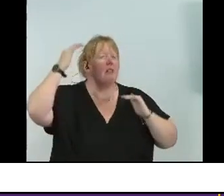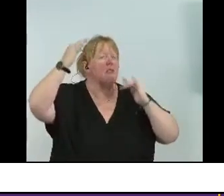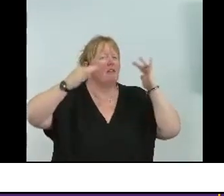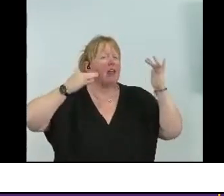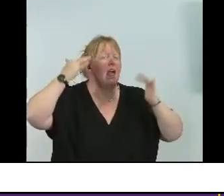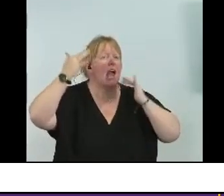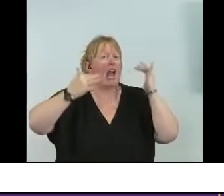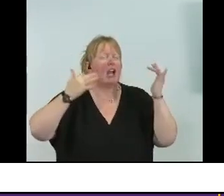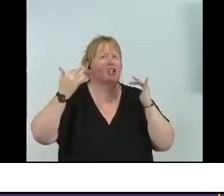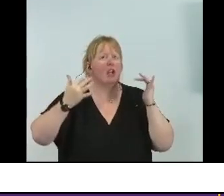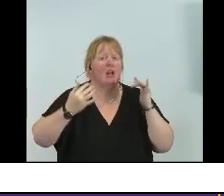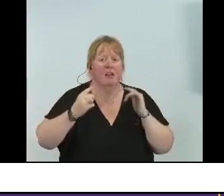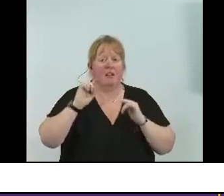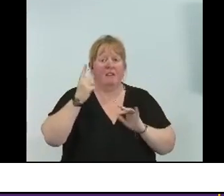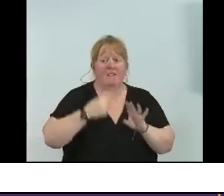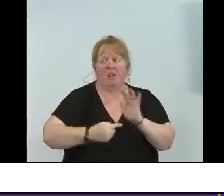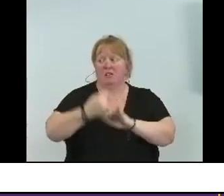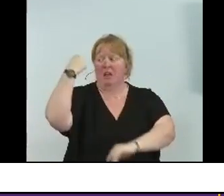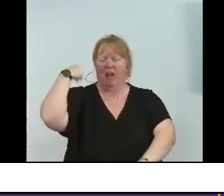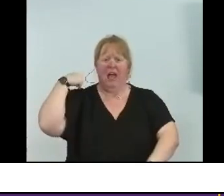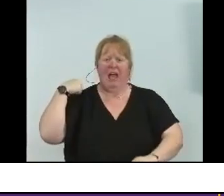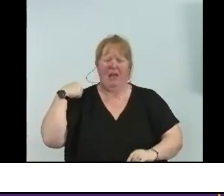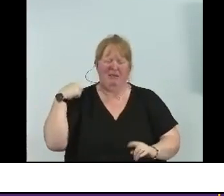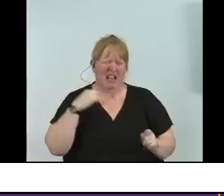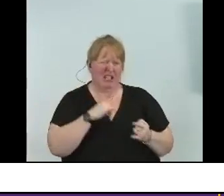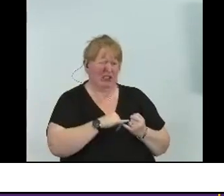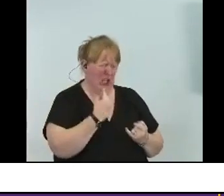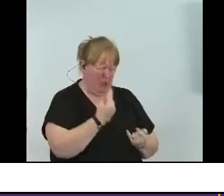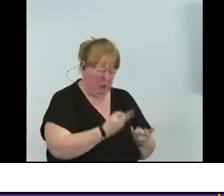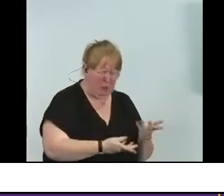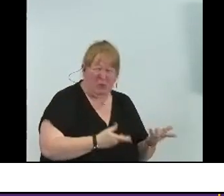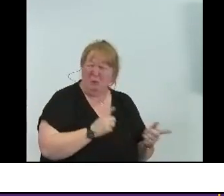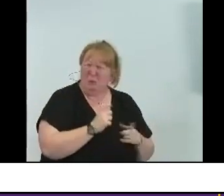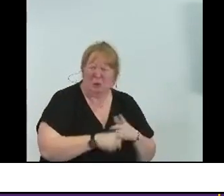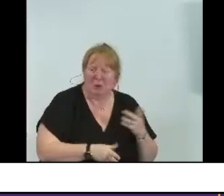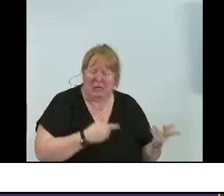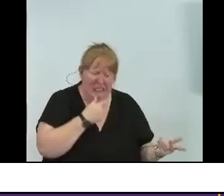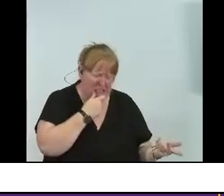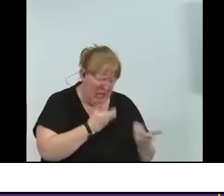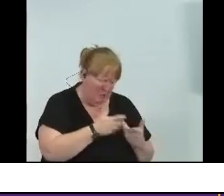didn't really know what to do with you. We were talking about it last week, weren't we?